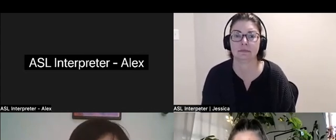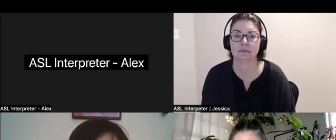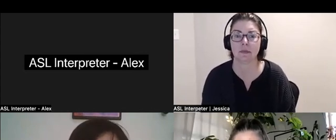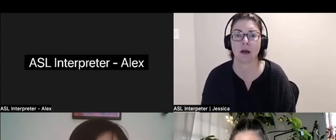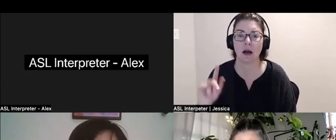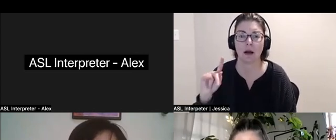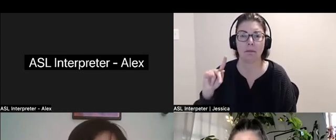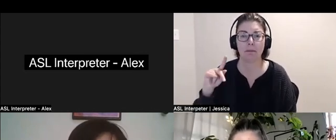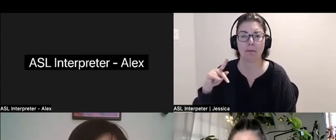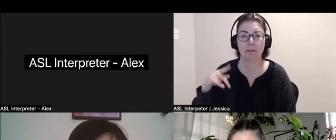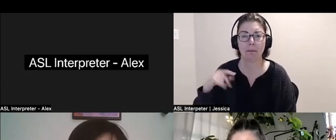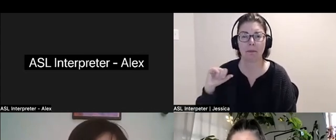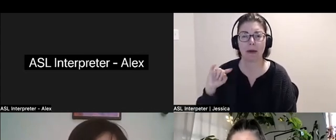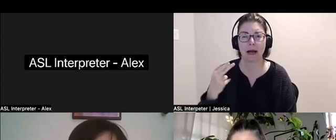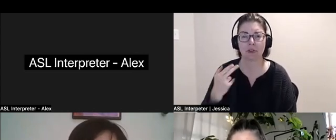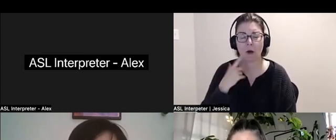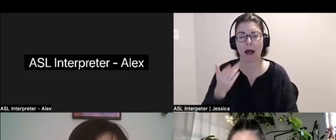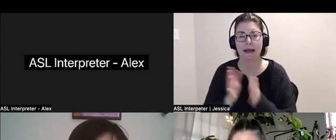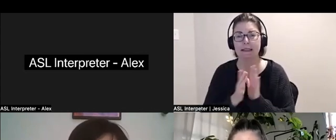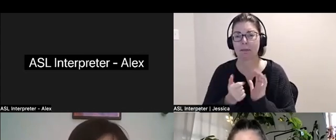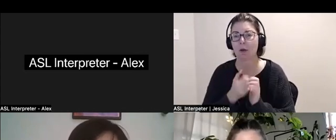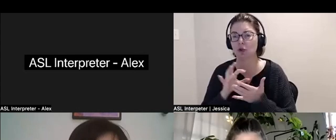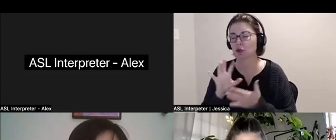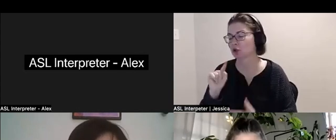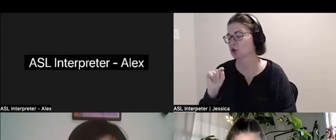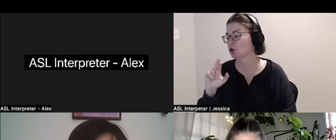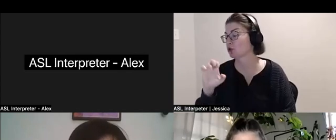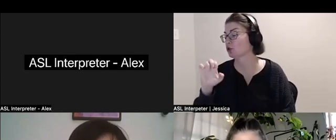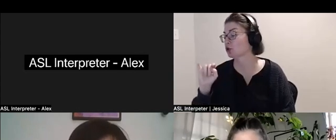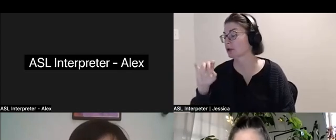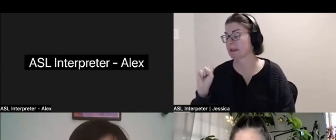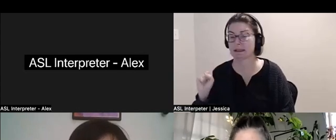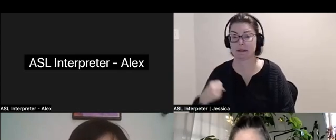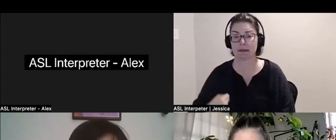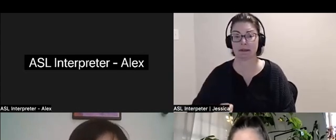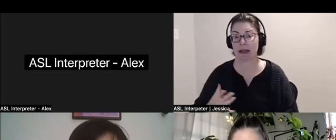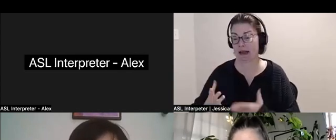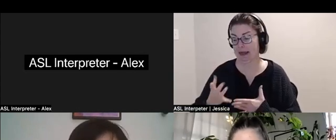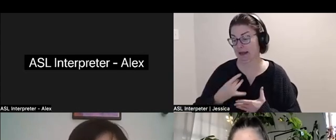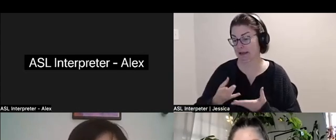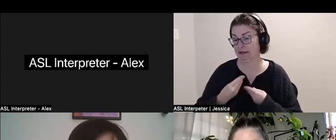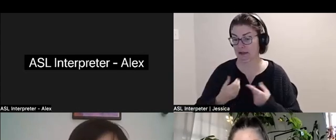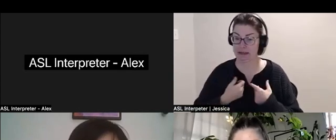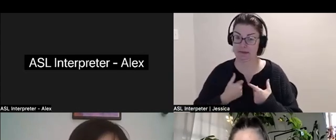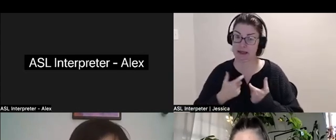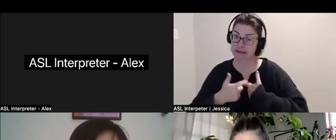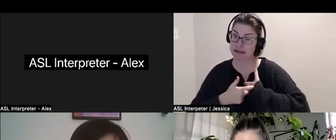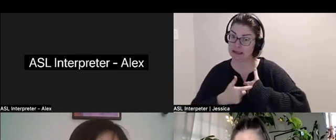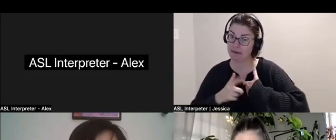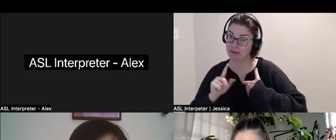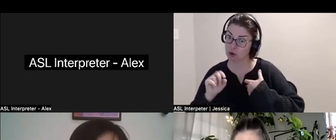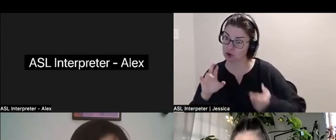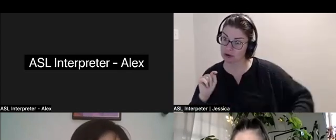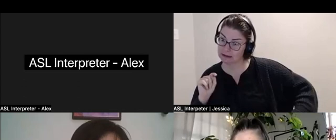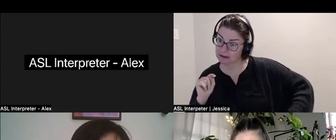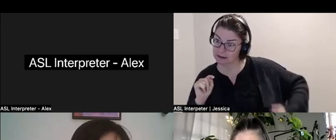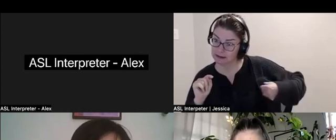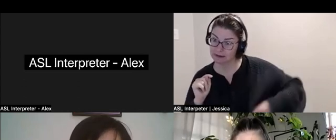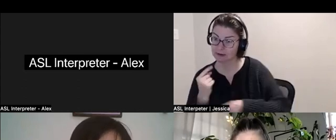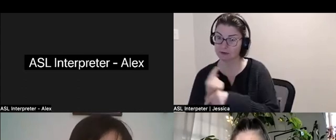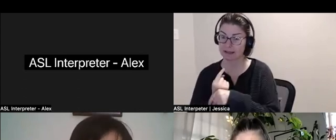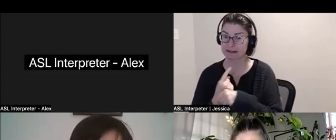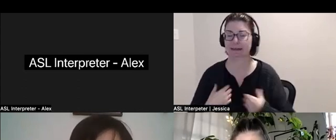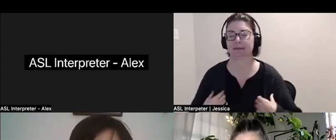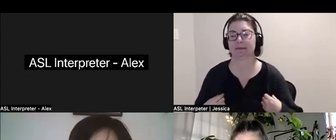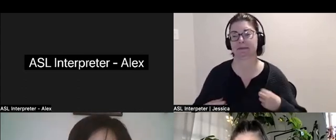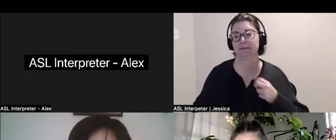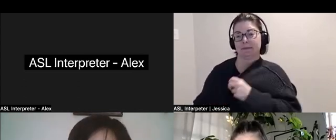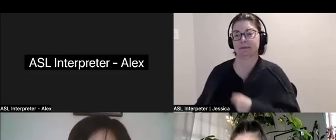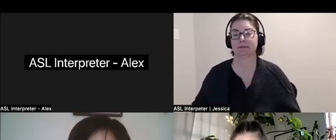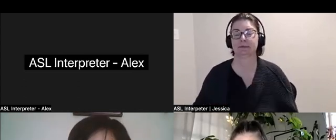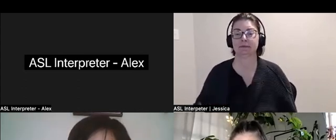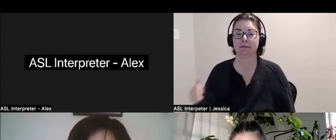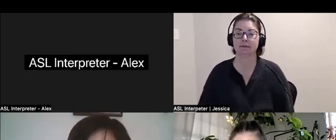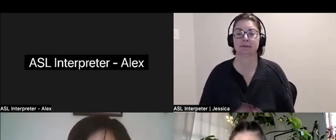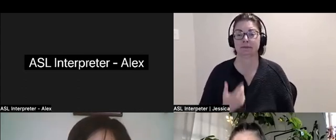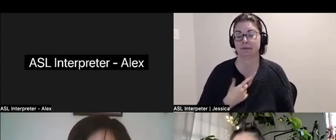Because treats are nice. And I like giving them to myself and it's our season! So, so my question is,